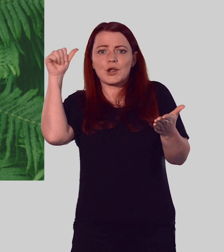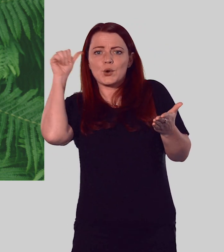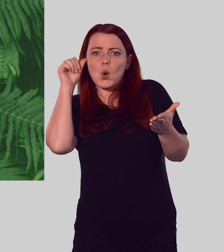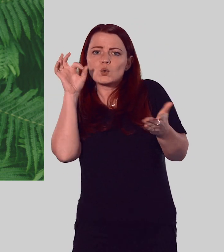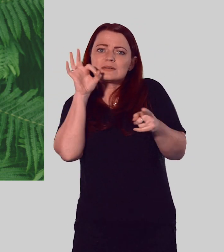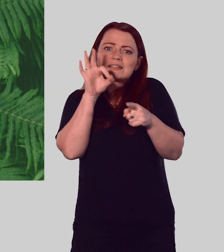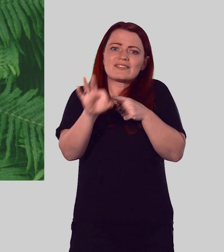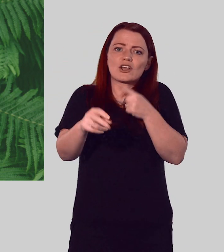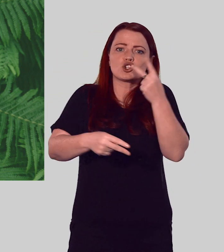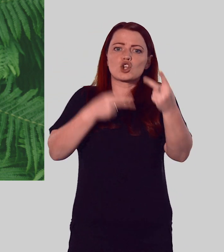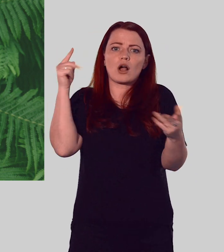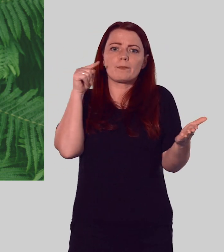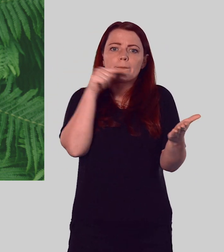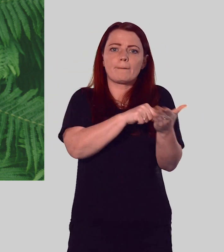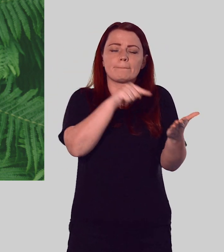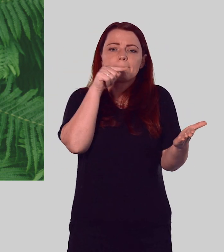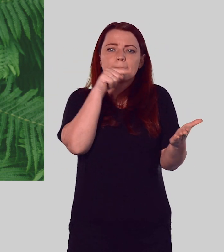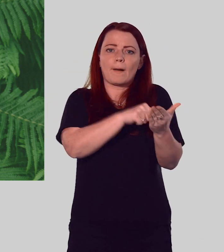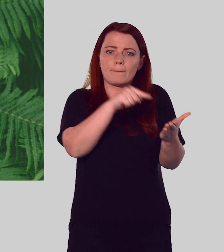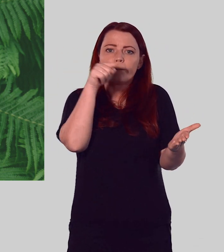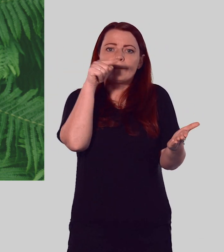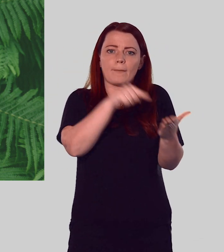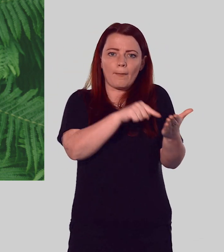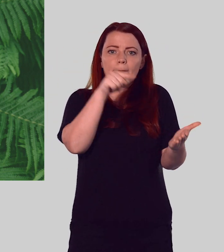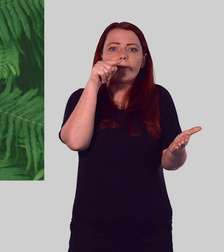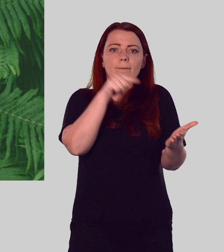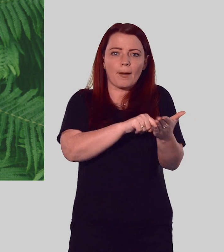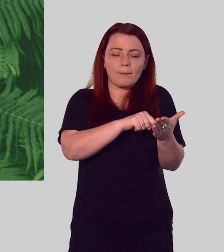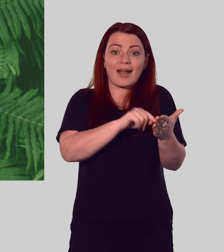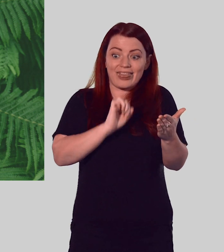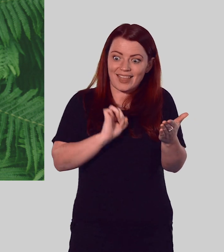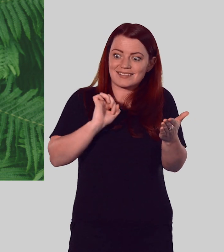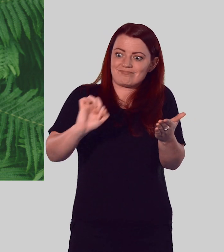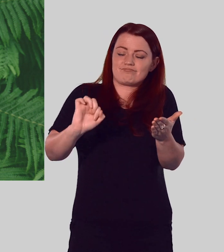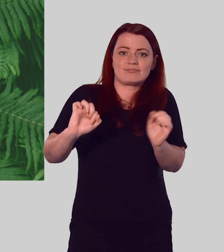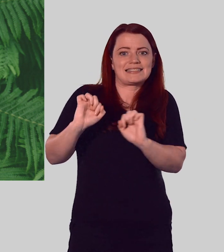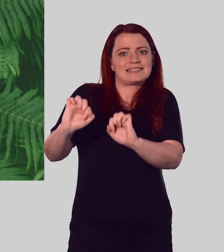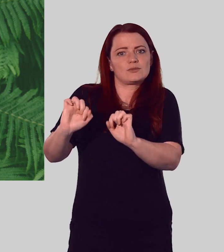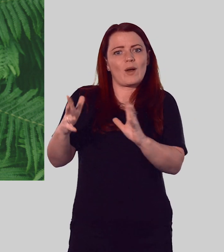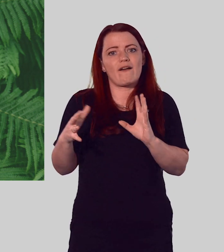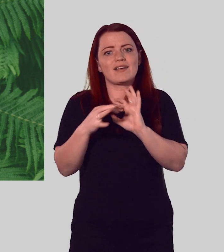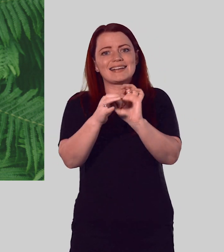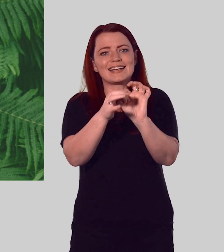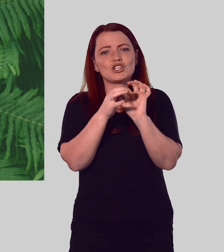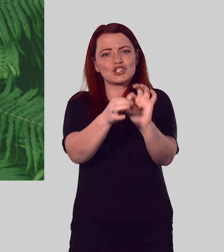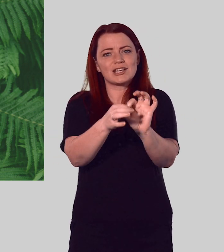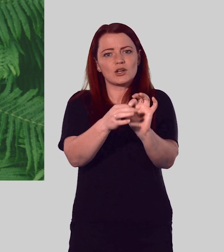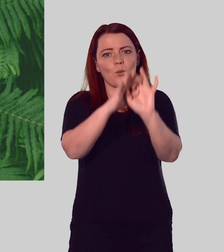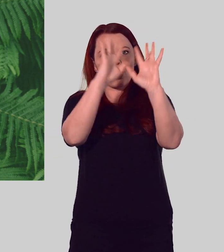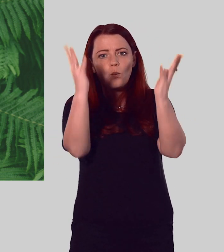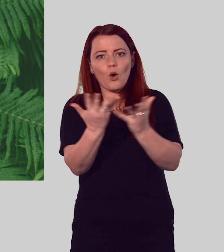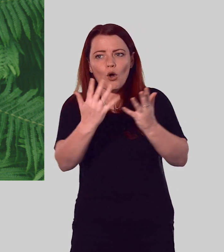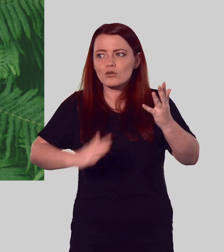on the iPad repeatedly and that is his way of engaging with the world around him.